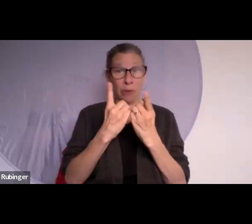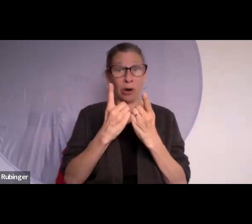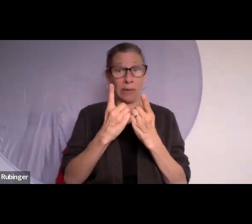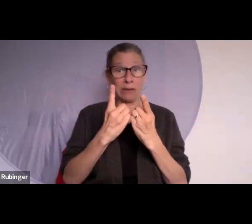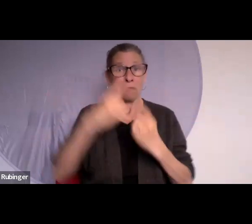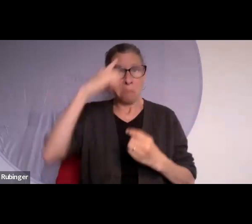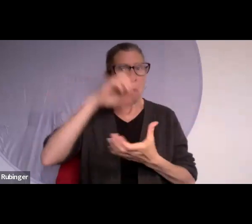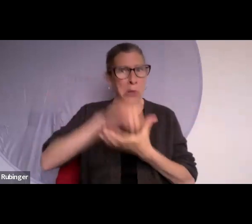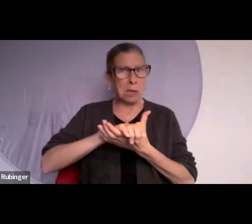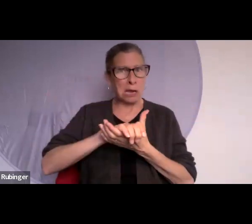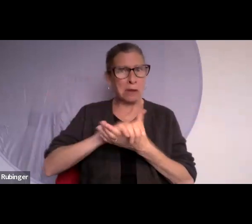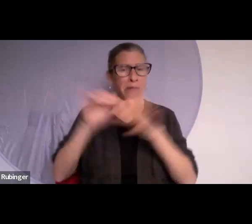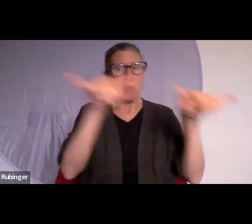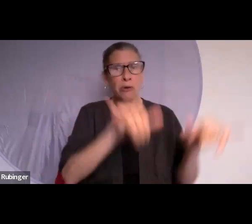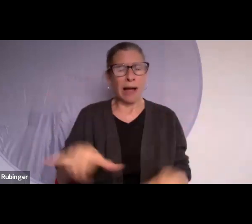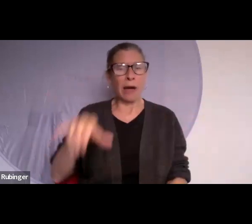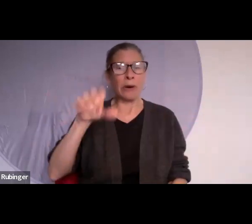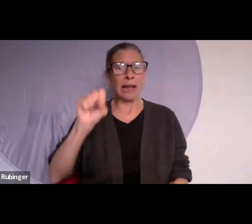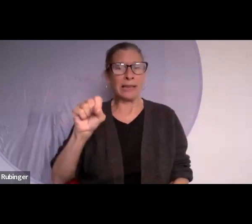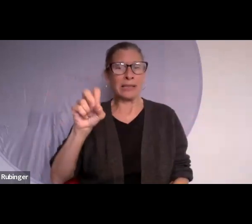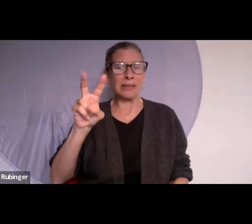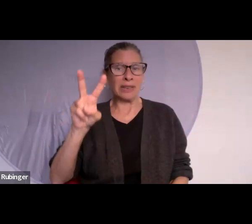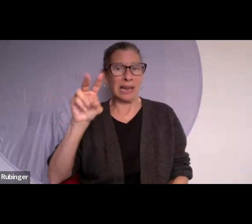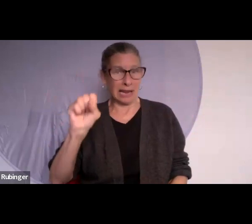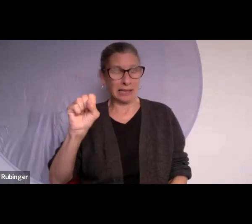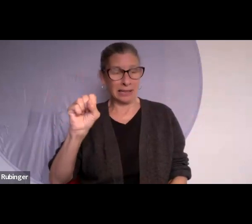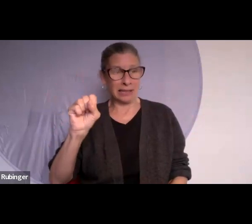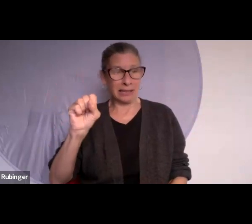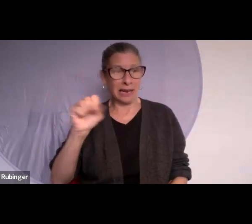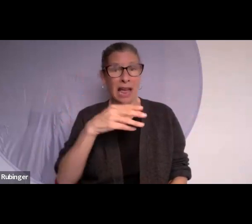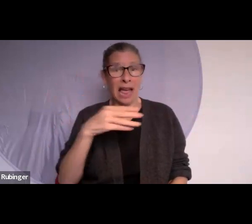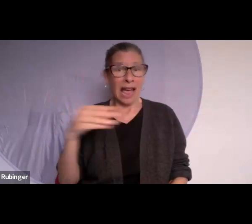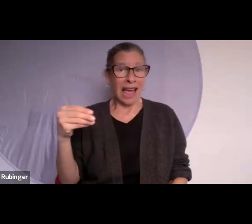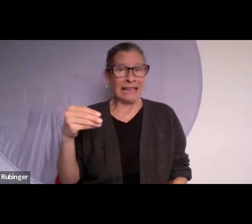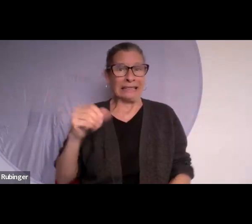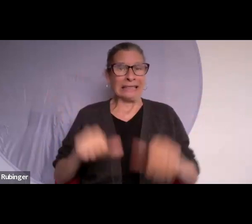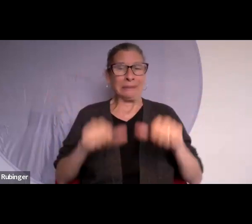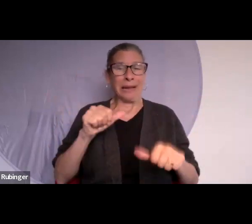we are throughout SPS. And I'm not sure if it goes beyond SPS.